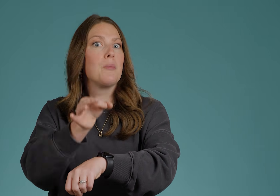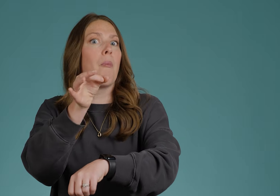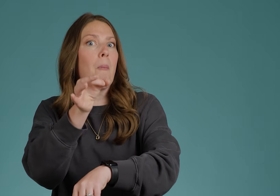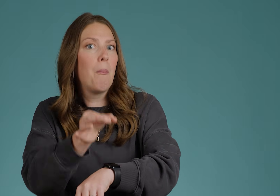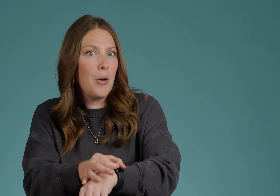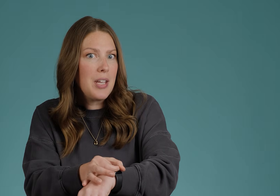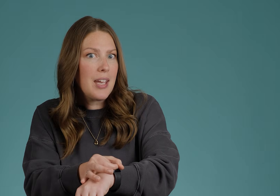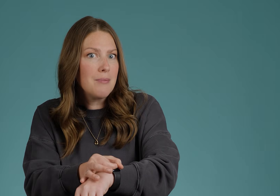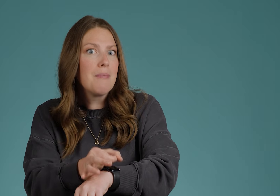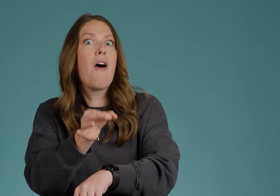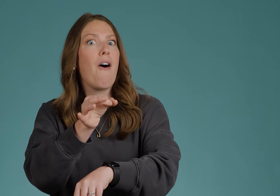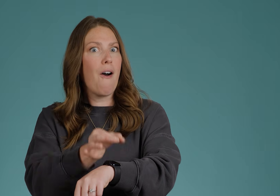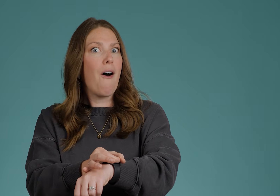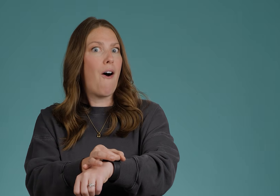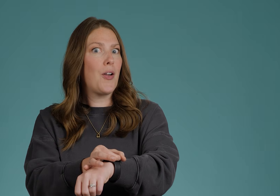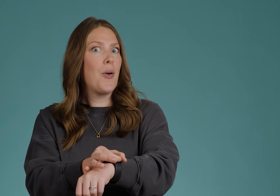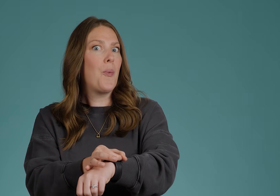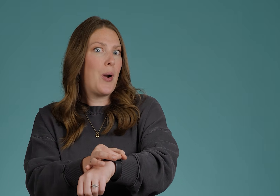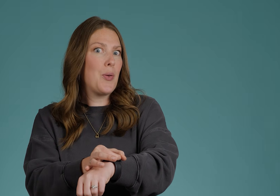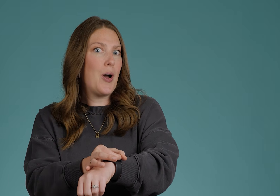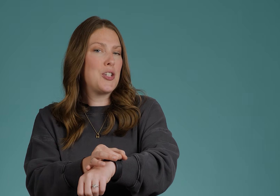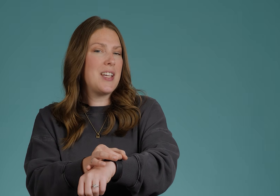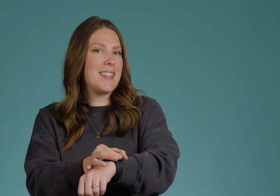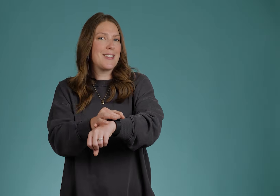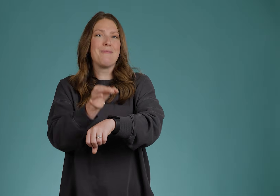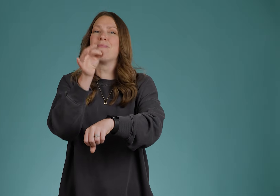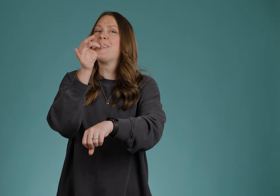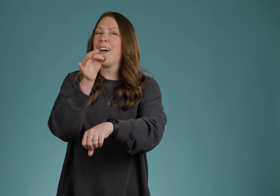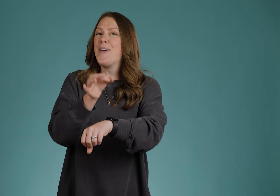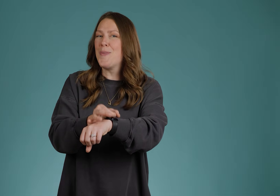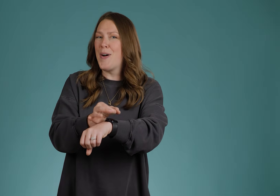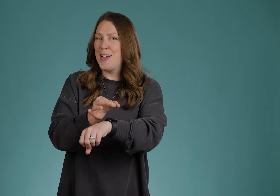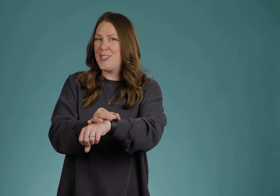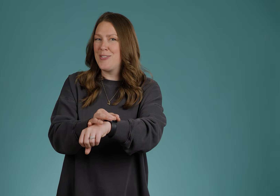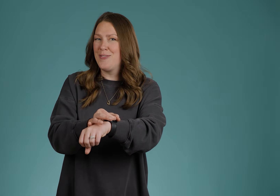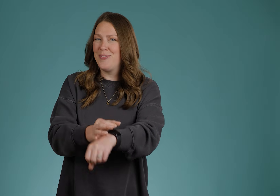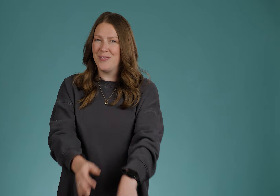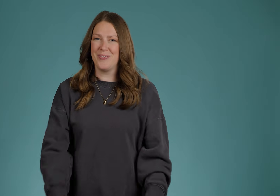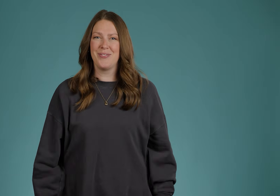putting it on where the watch is. Watch.